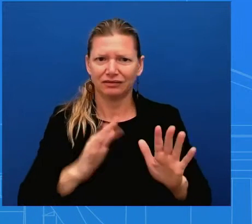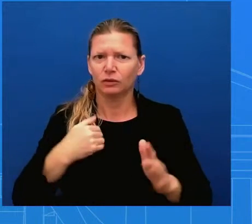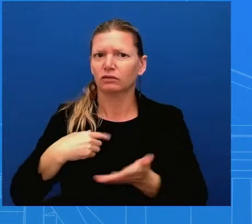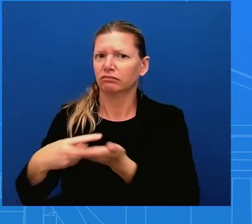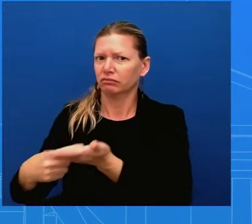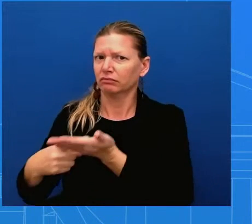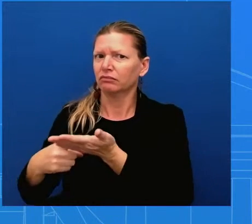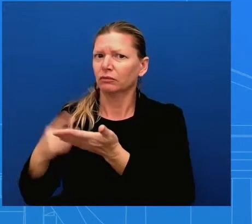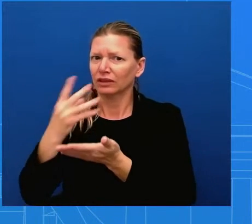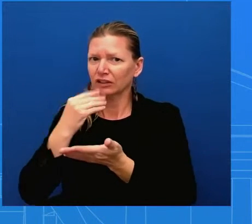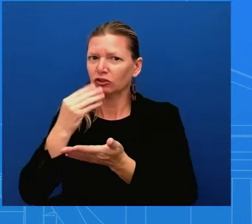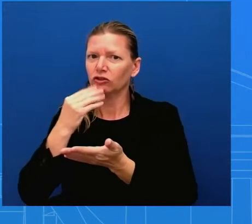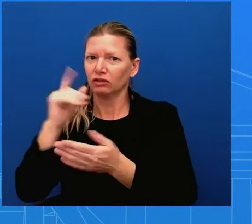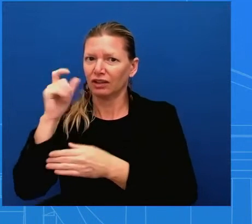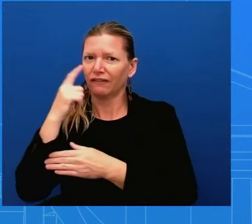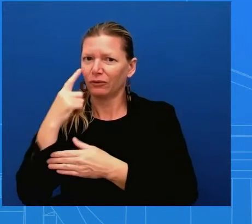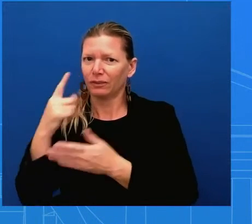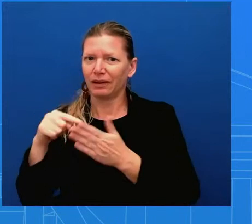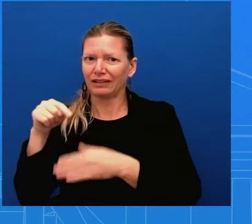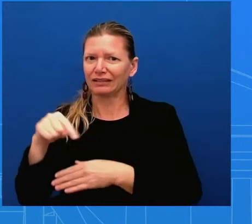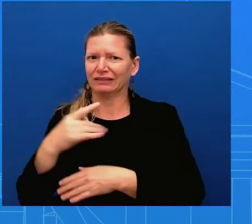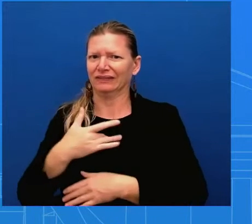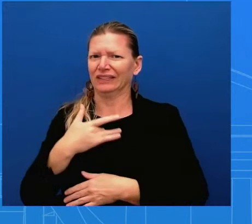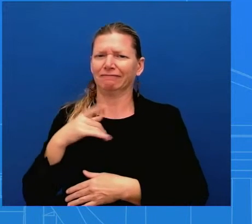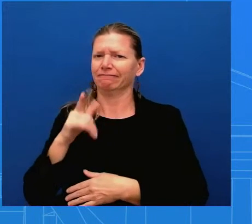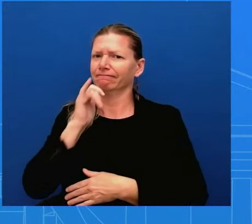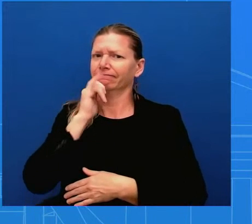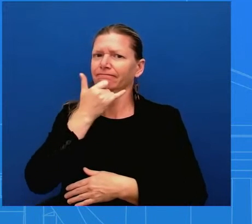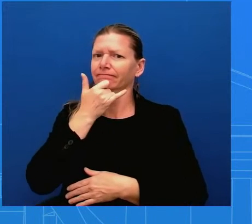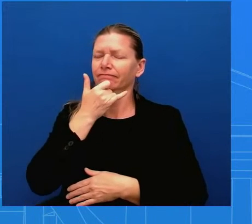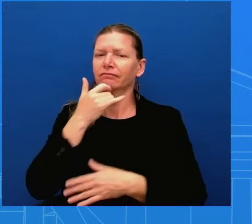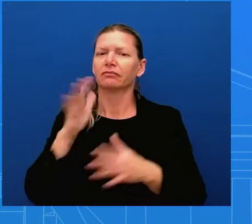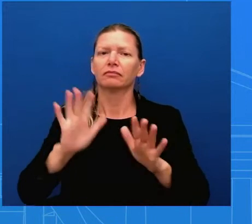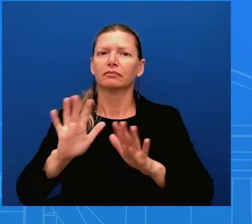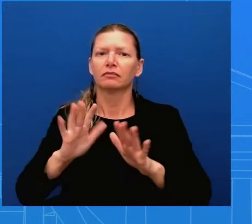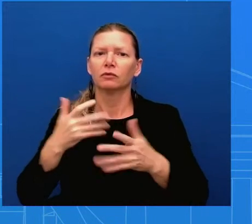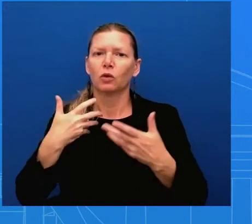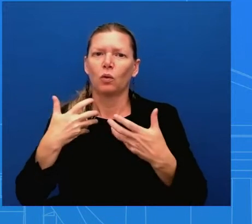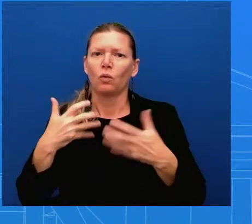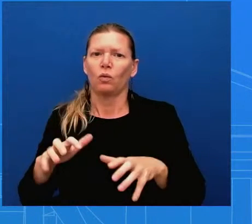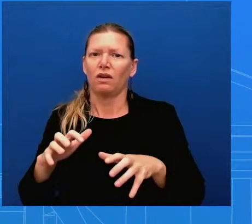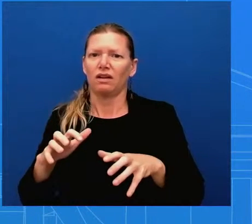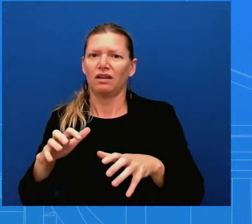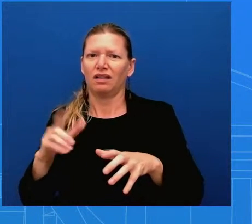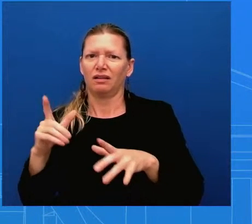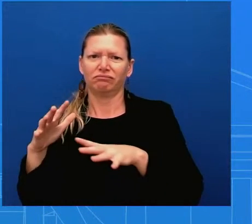into the heart of Rafah that would put huge numbers of civilians at risk without a clear strategic gain.